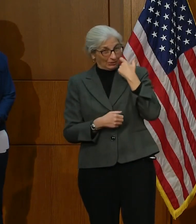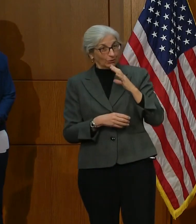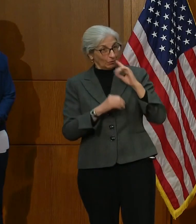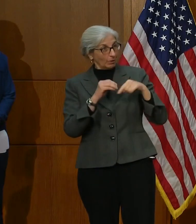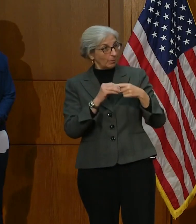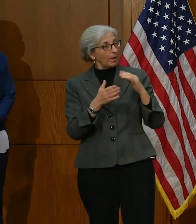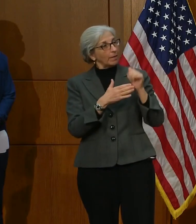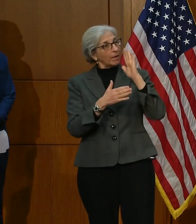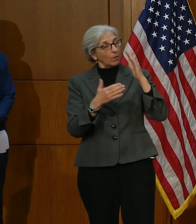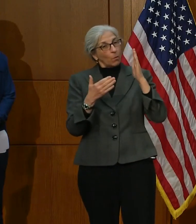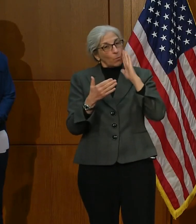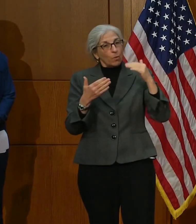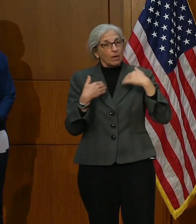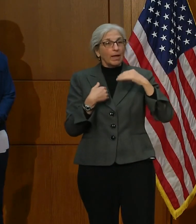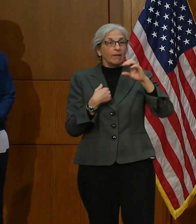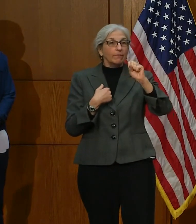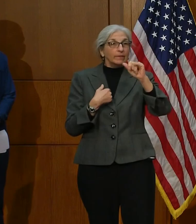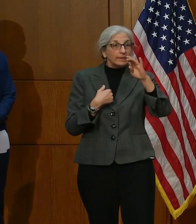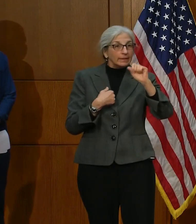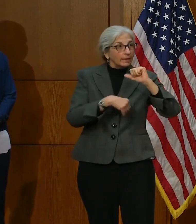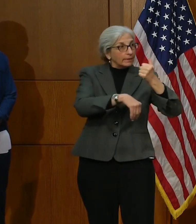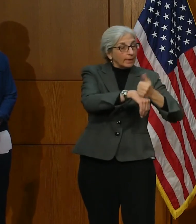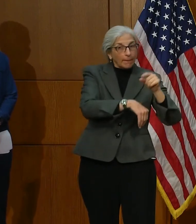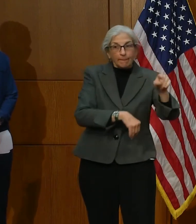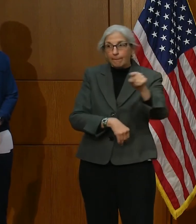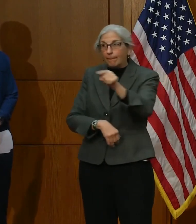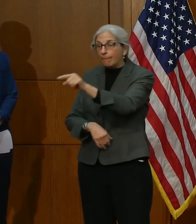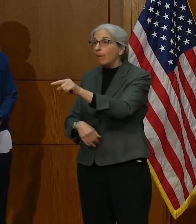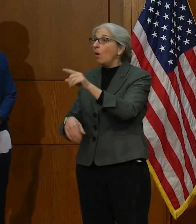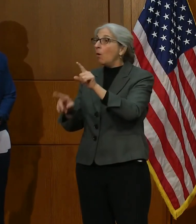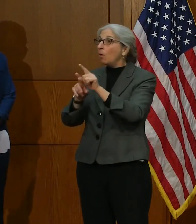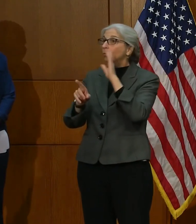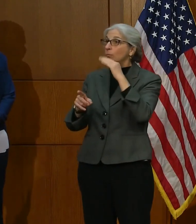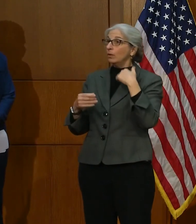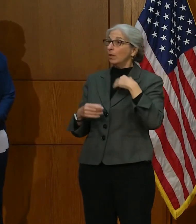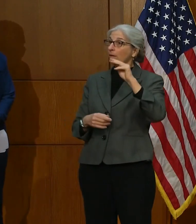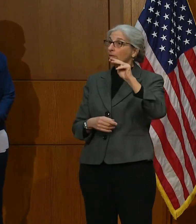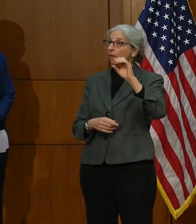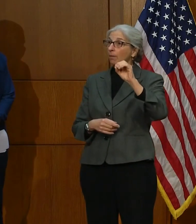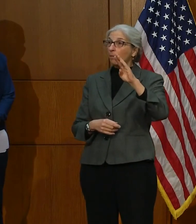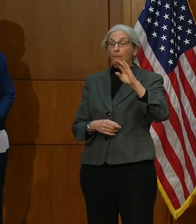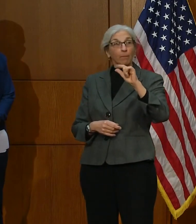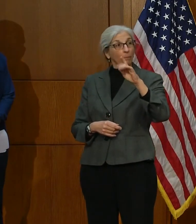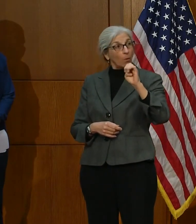DR CARRIE WAS JUST TALKING ABOUT THIS SITES THAT WILL HAVE SET UP. WE'RE EVEN GONNA HAVE